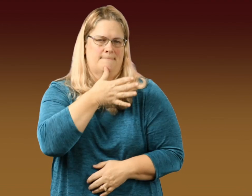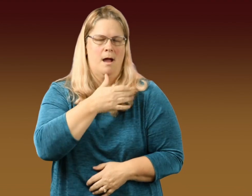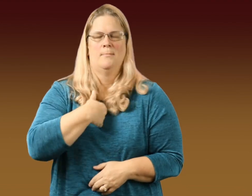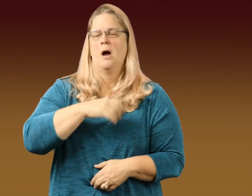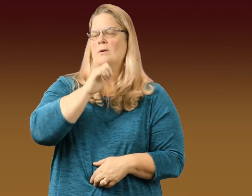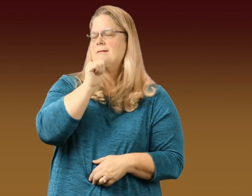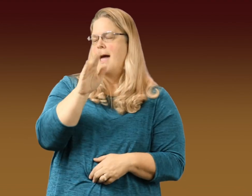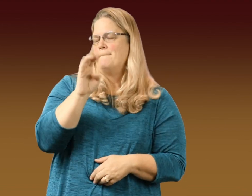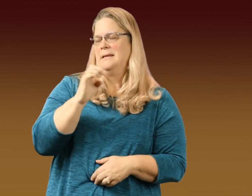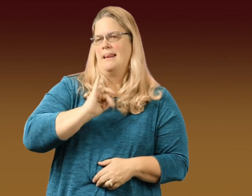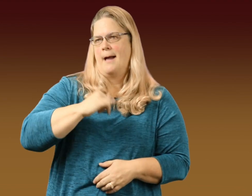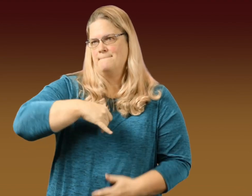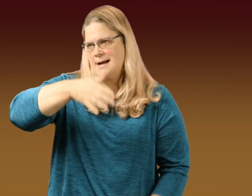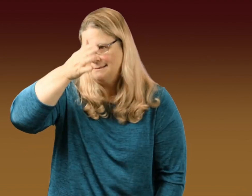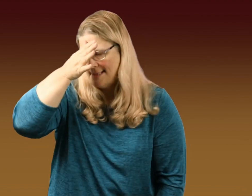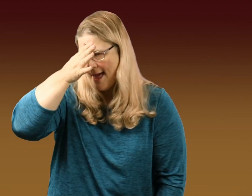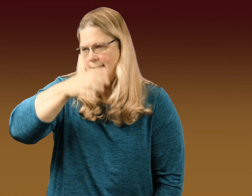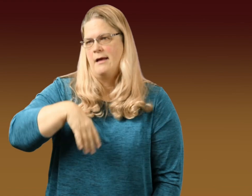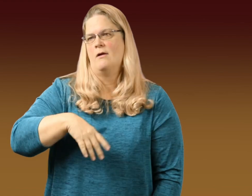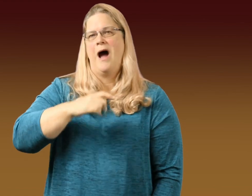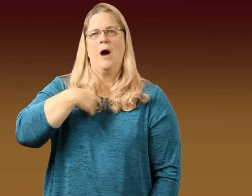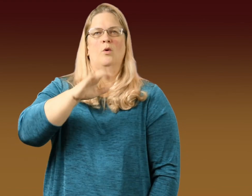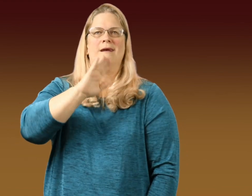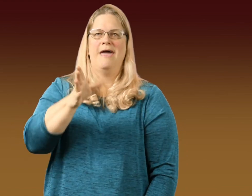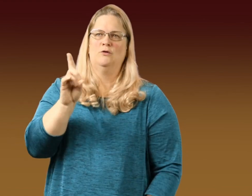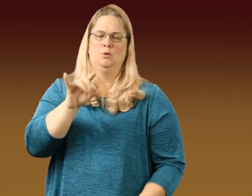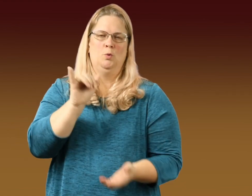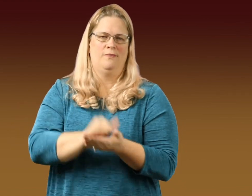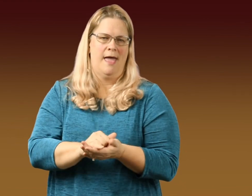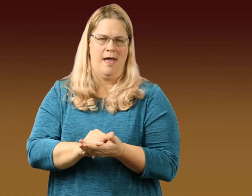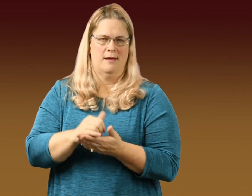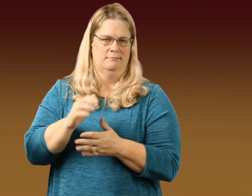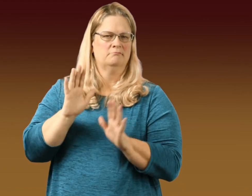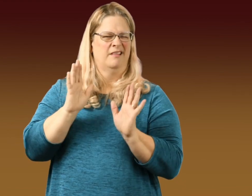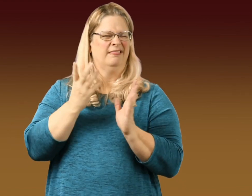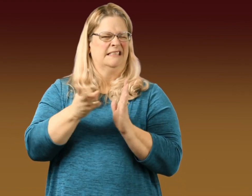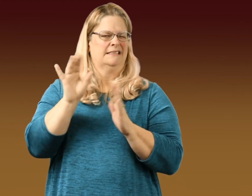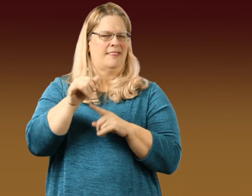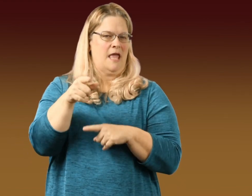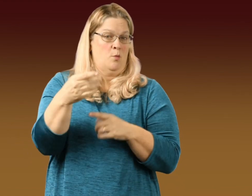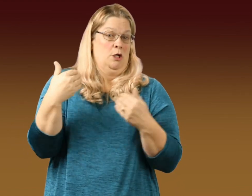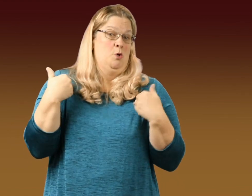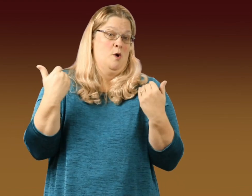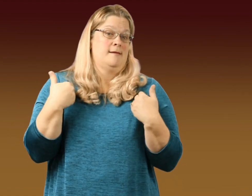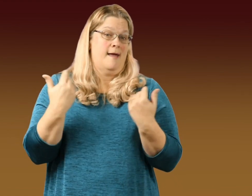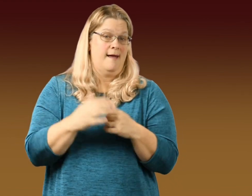"I will never be like my mom," or "I will not be like my dad," or "I would never do that,"